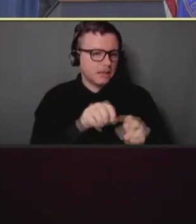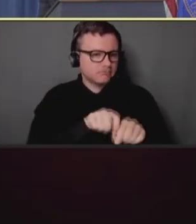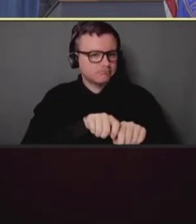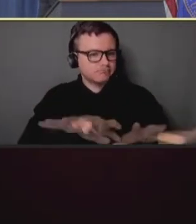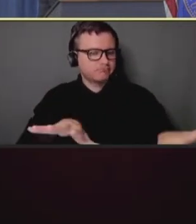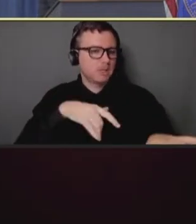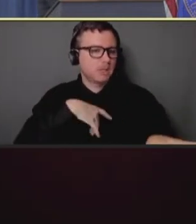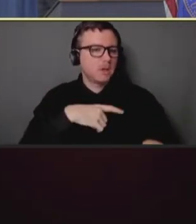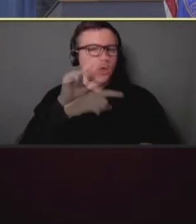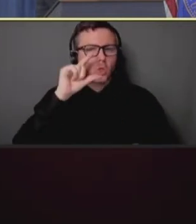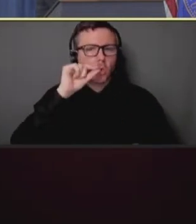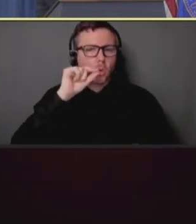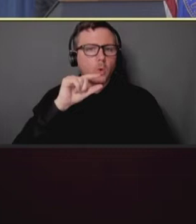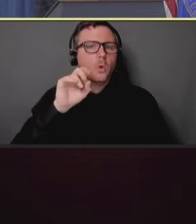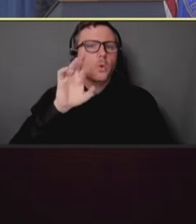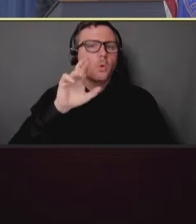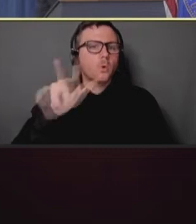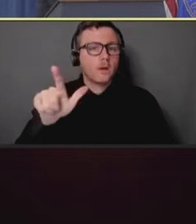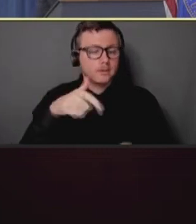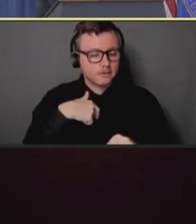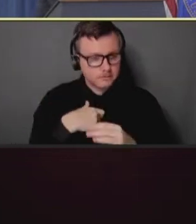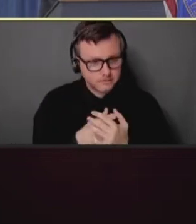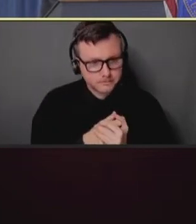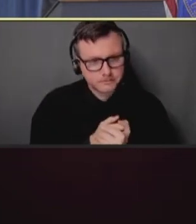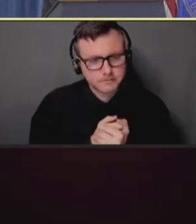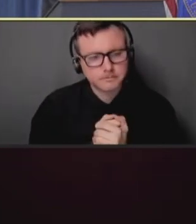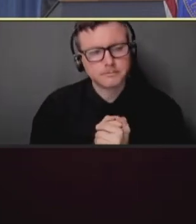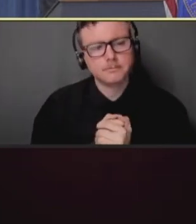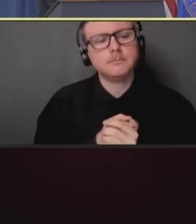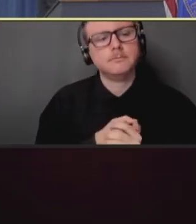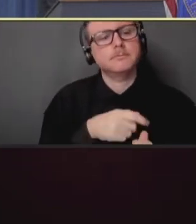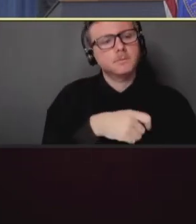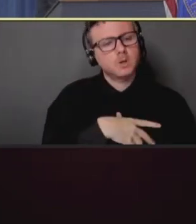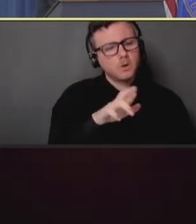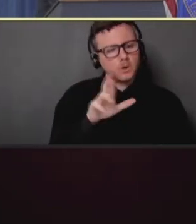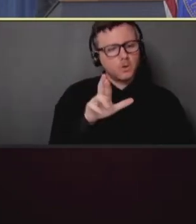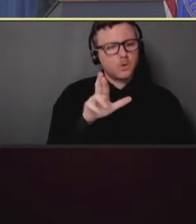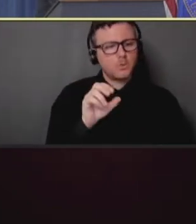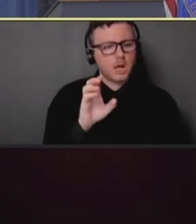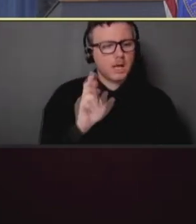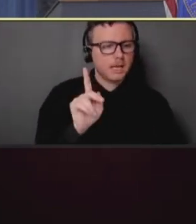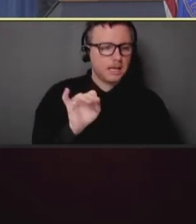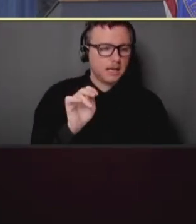This is a chart from the website of Vincent Racaniello.